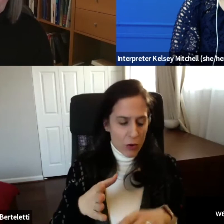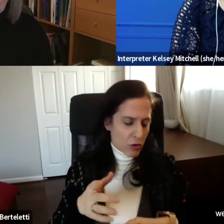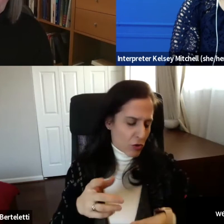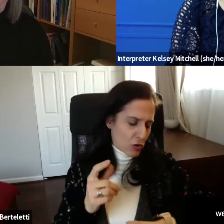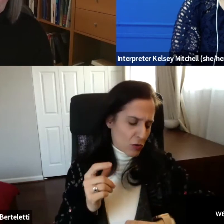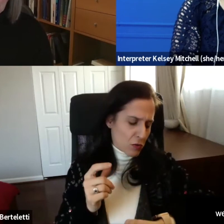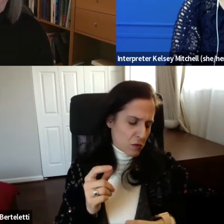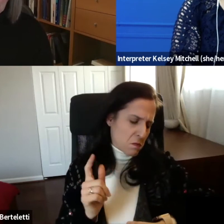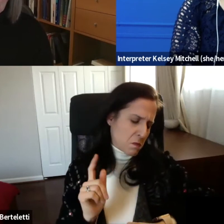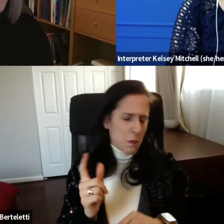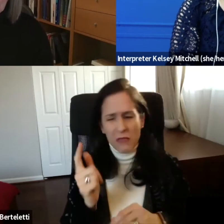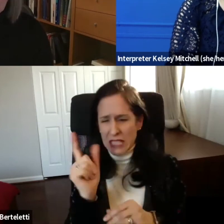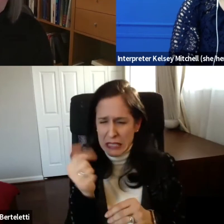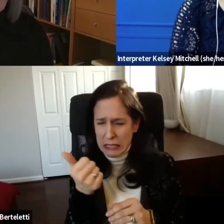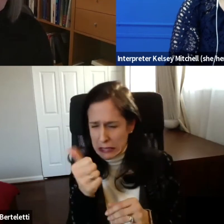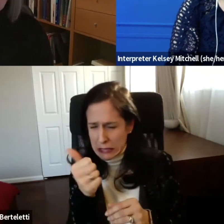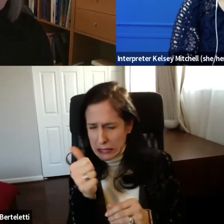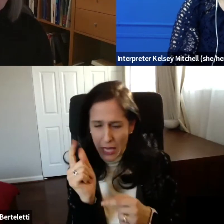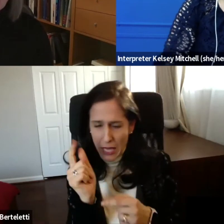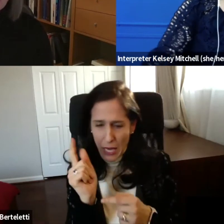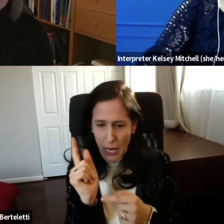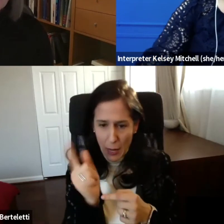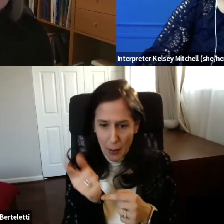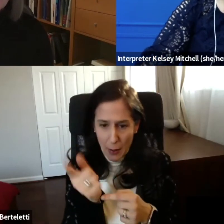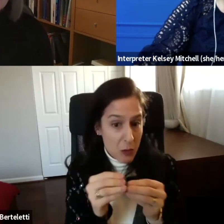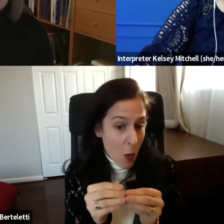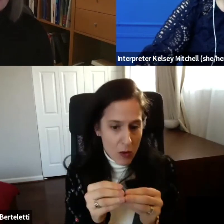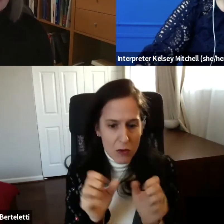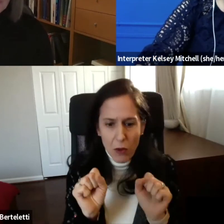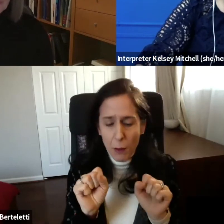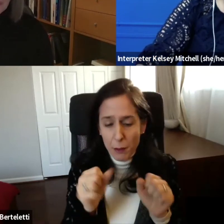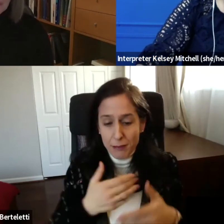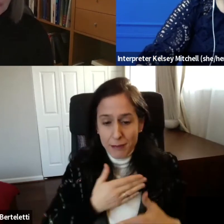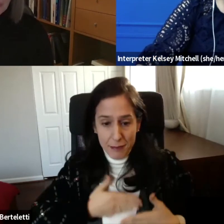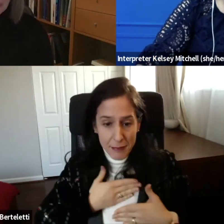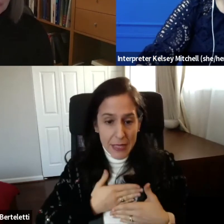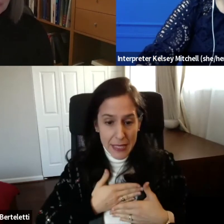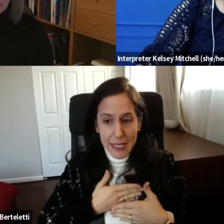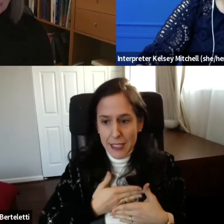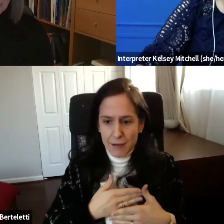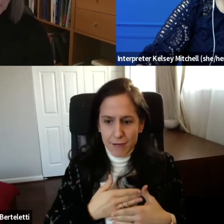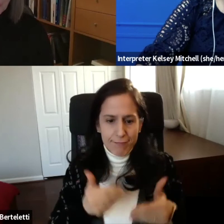remaining we have interpreters for roughly 10 more